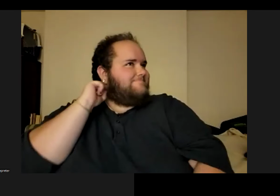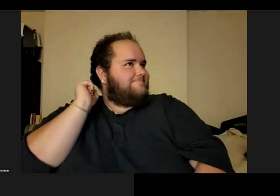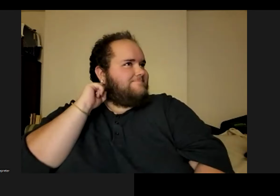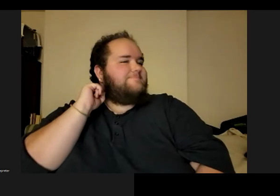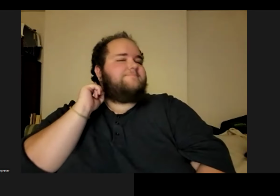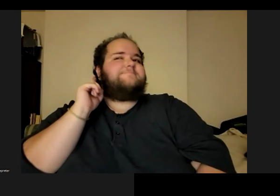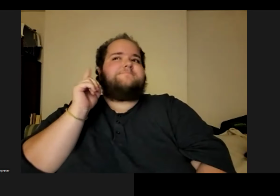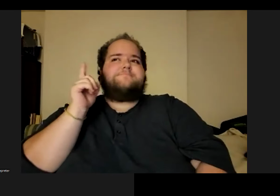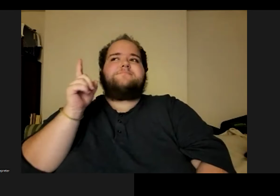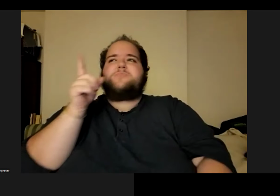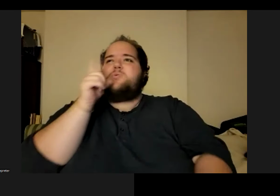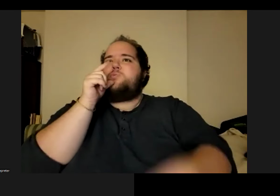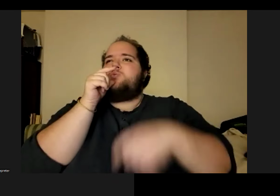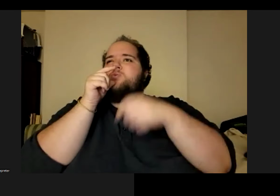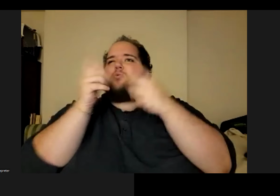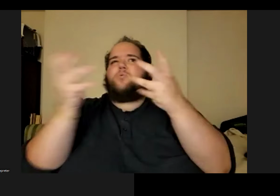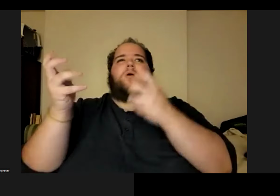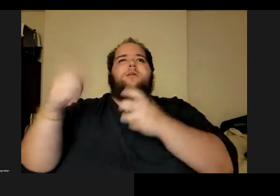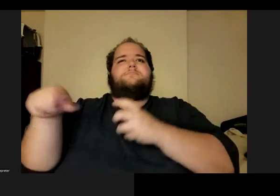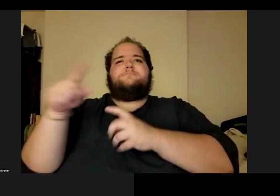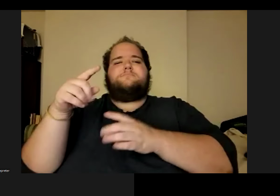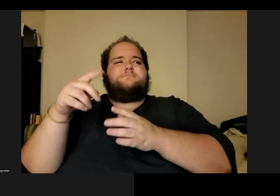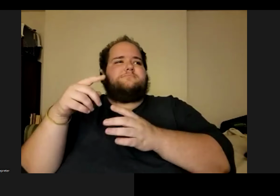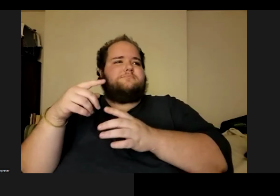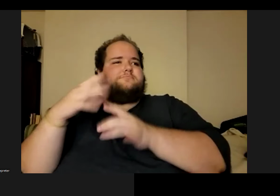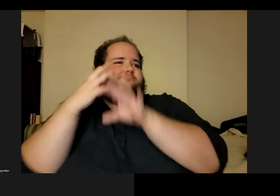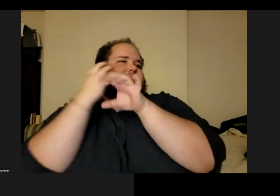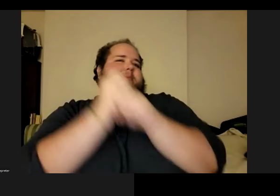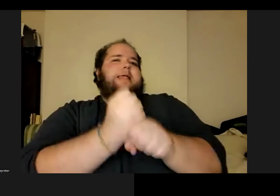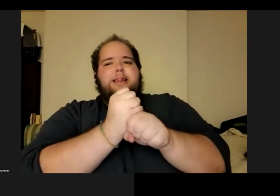Yeah, who we want to appeal to. And stuff like that. So it's